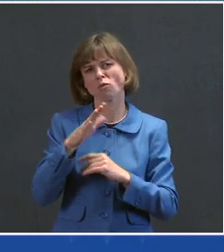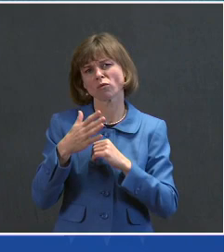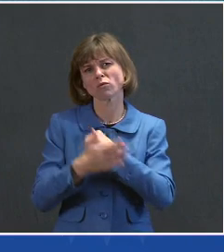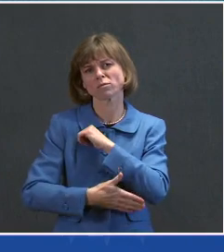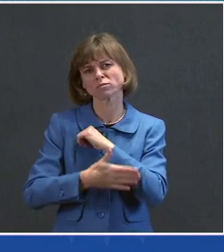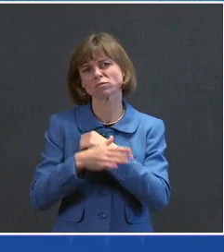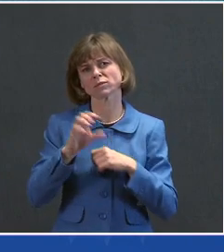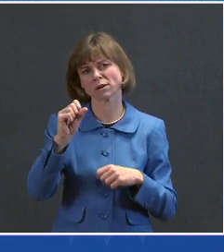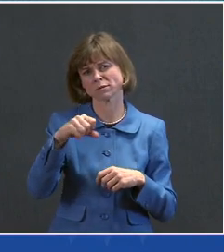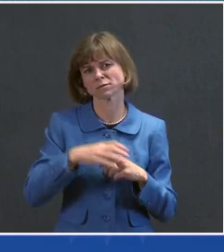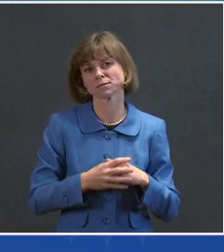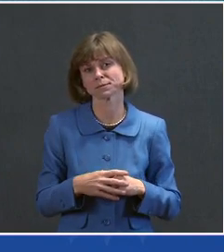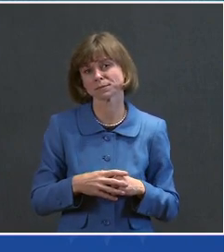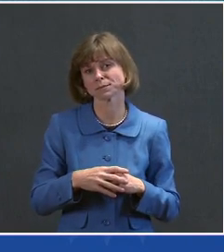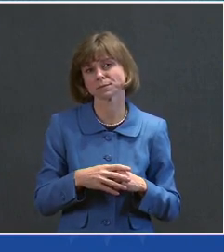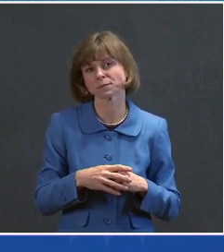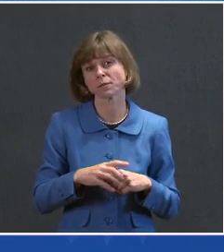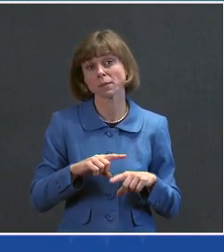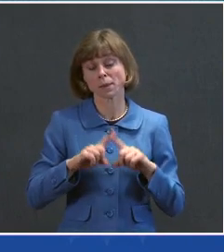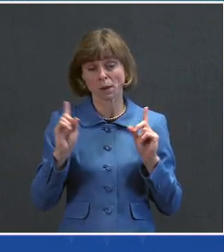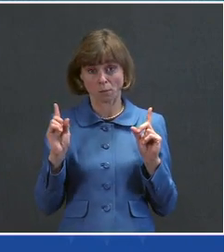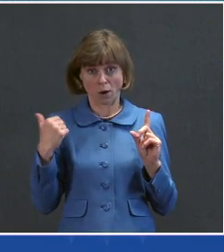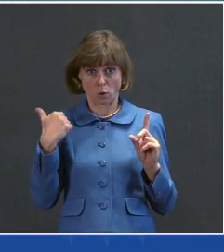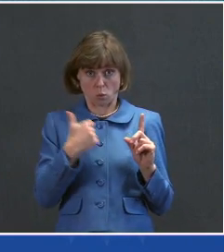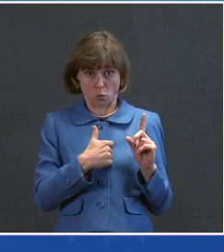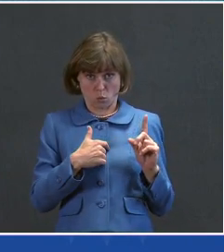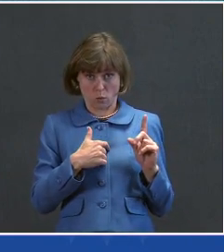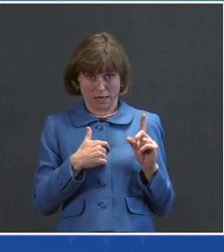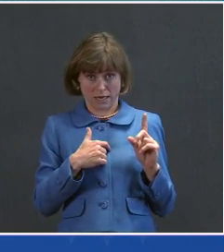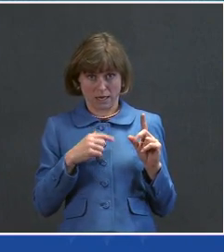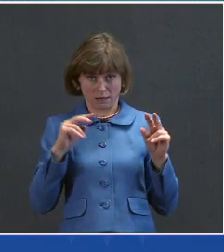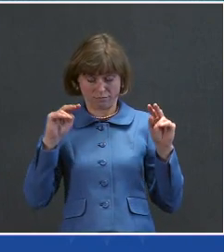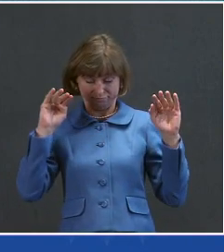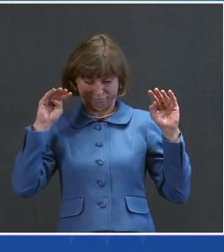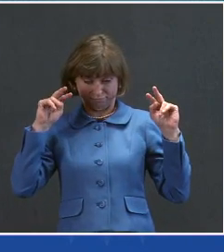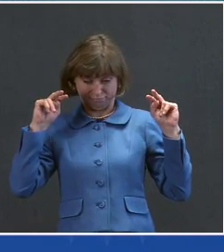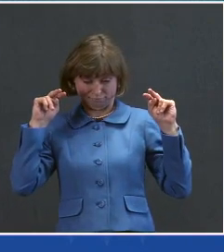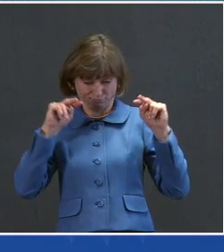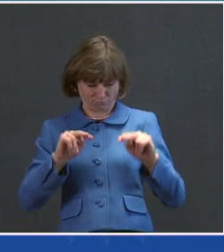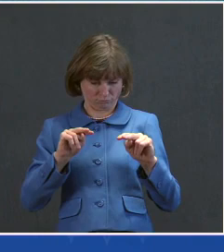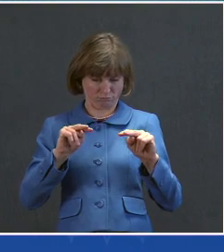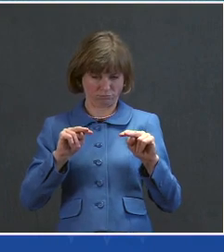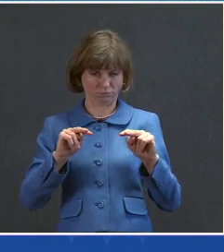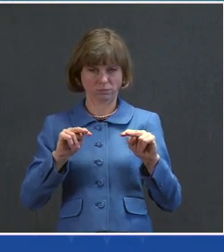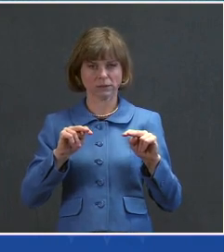and the prism at which we're looking at this through -- is that it's not just about people being able to go on websites;